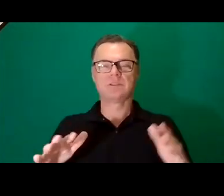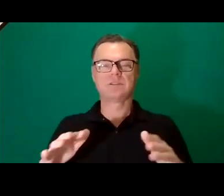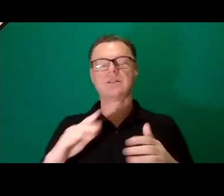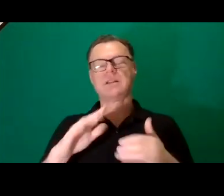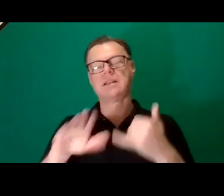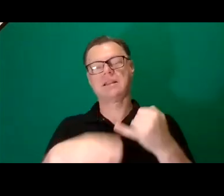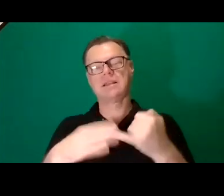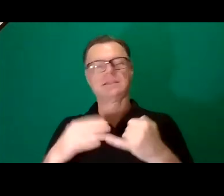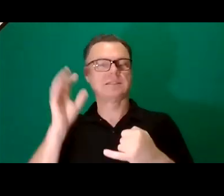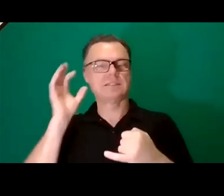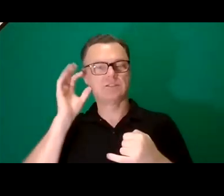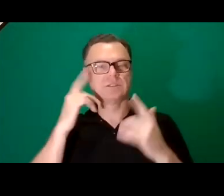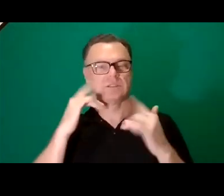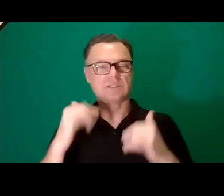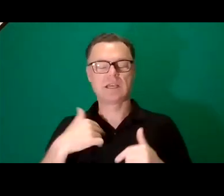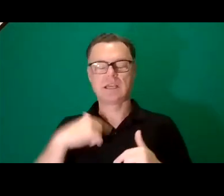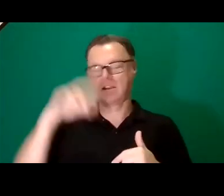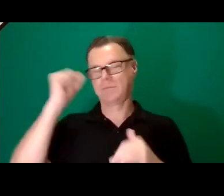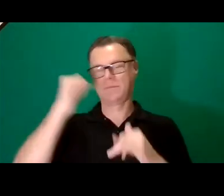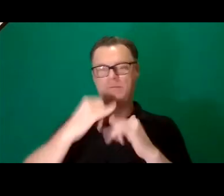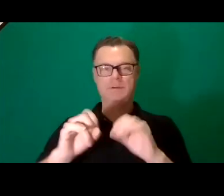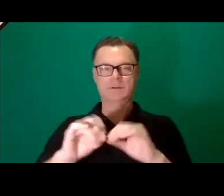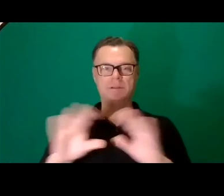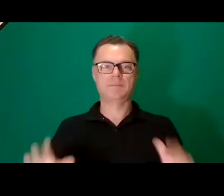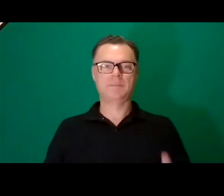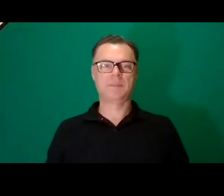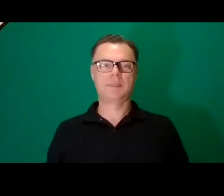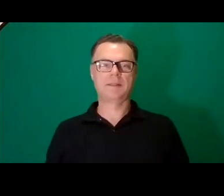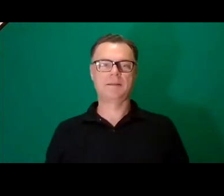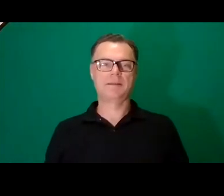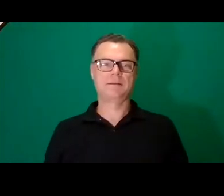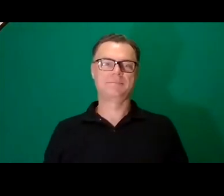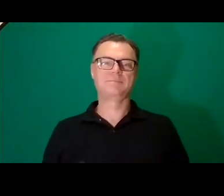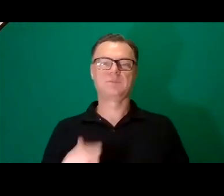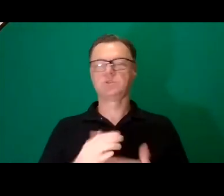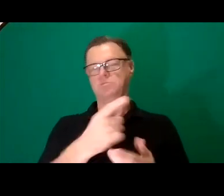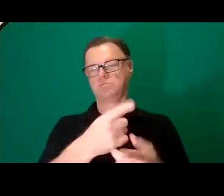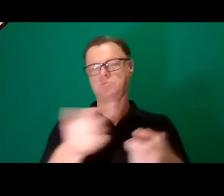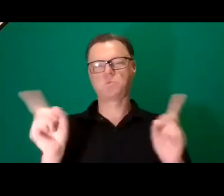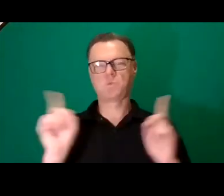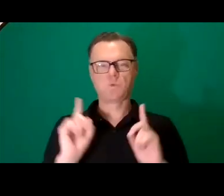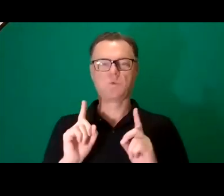and I can vividly remember, which I'm sure many of us, if not all of us have had that